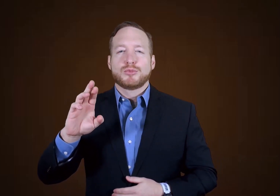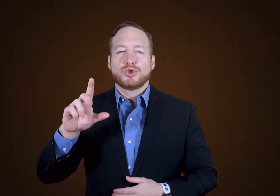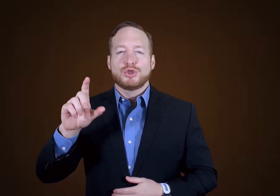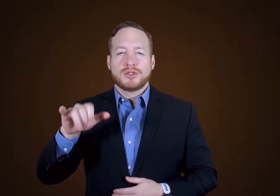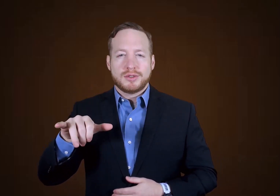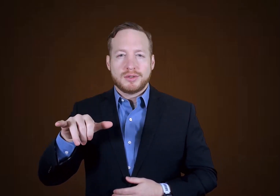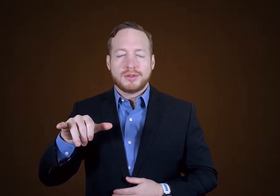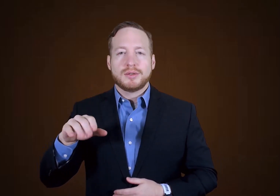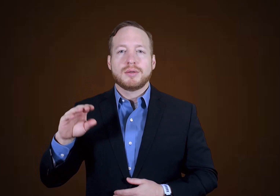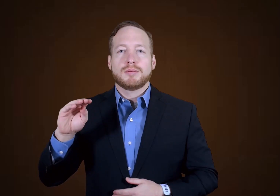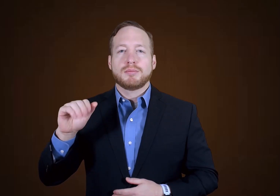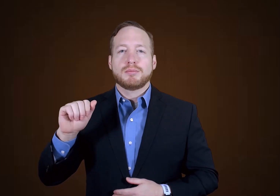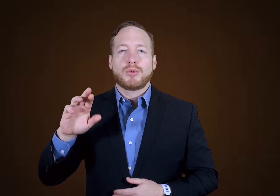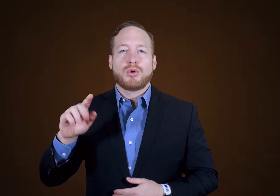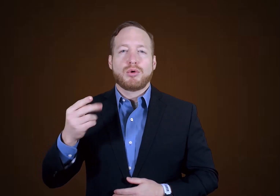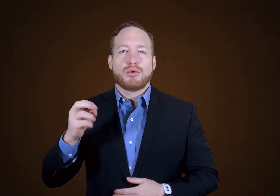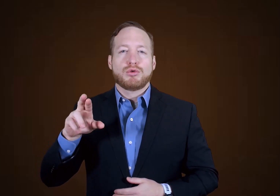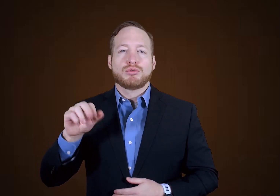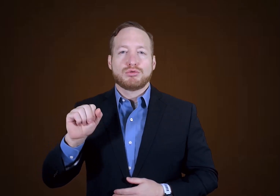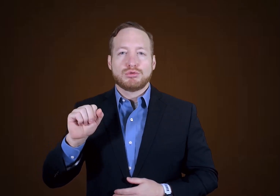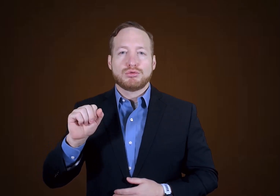we have Kimberly Marthers